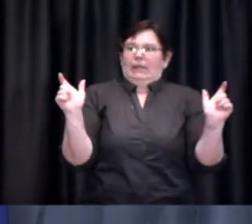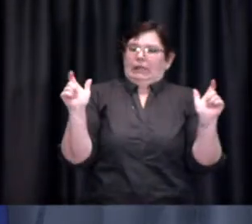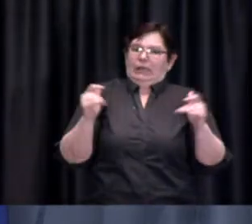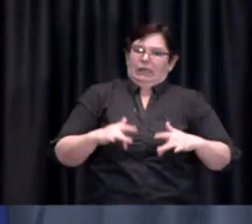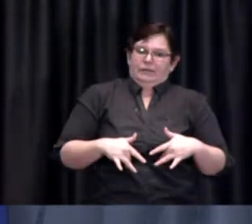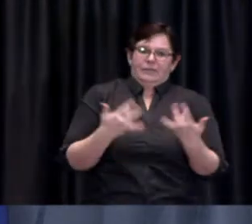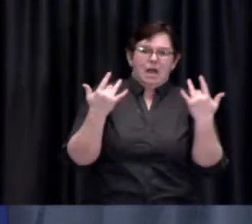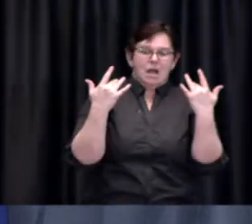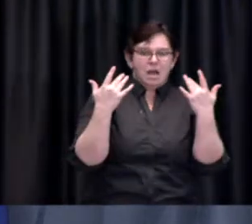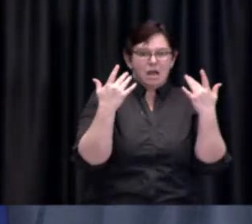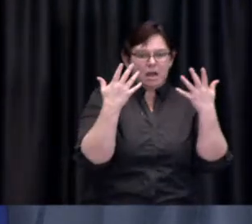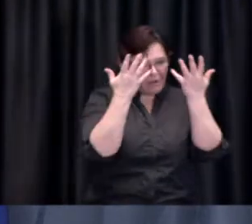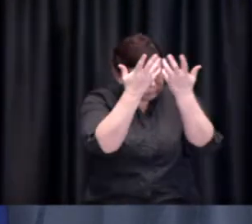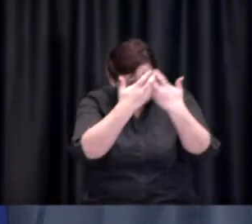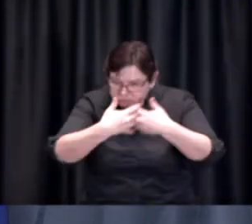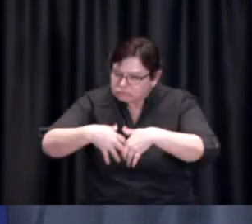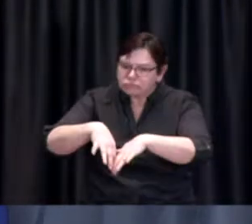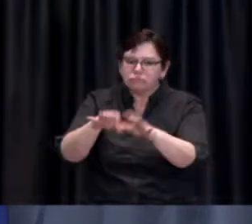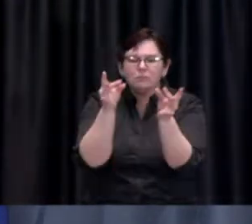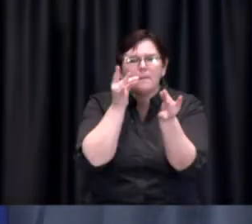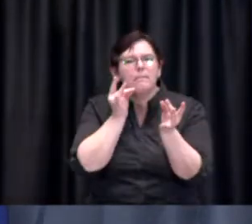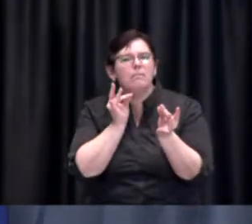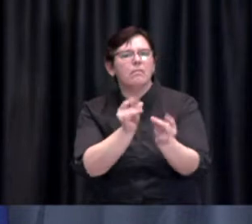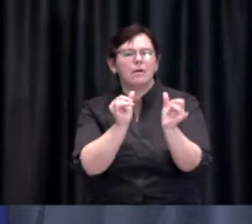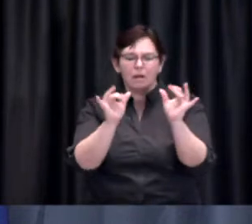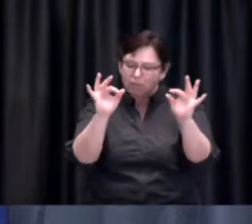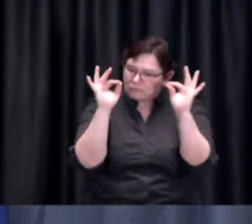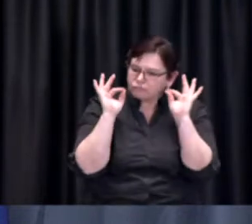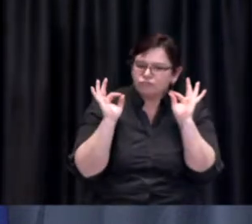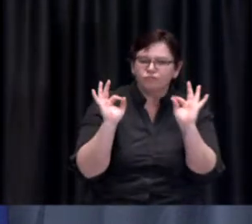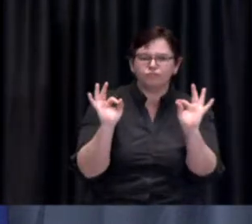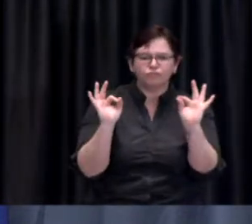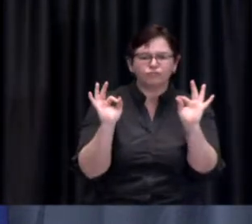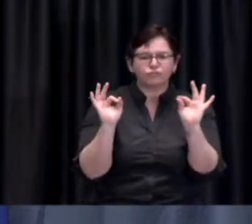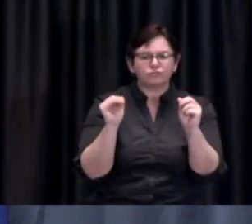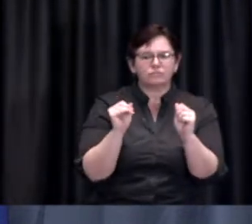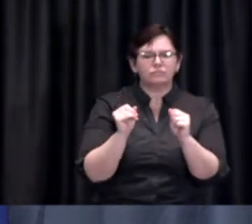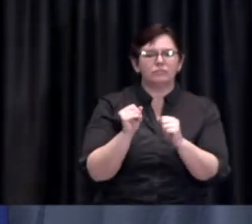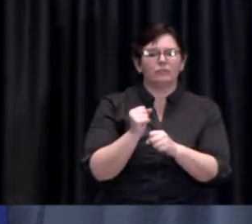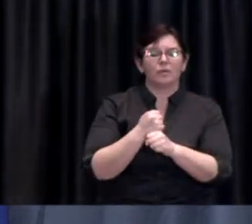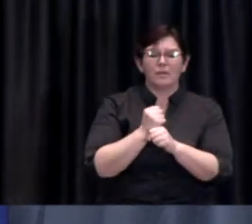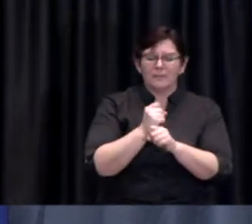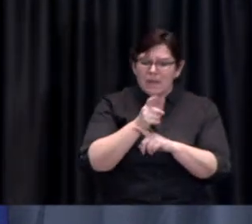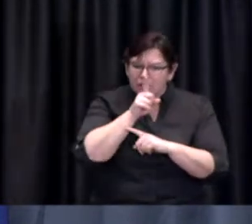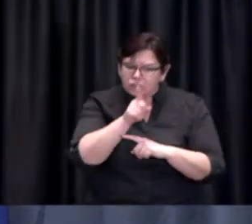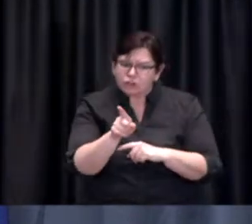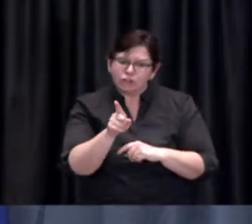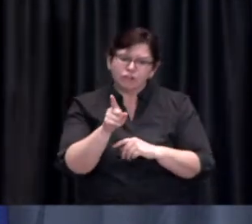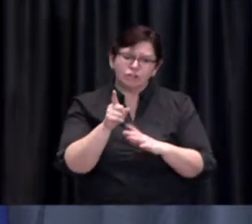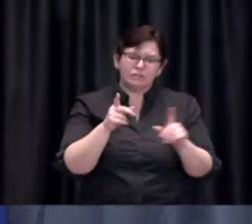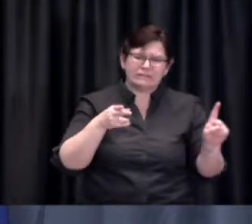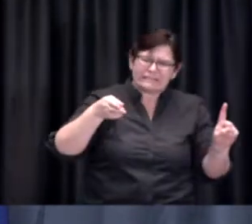with a deep commitment to public safety and an enviable track record when it comes to having huge events safely.